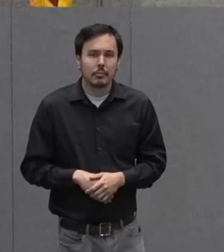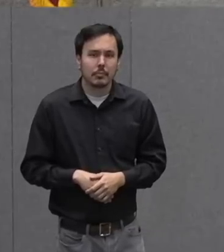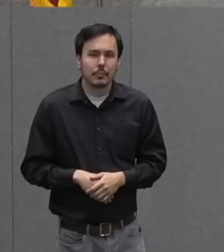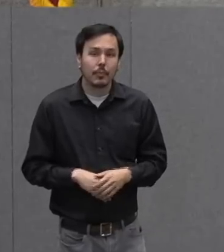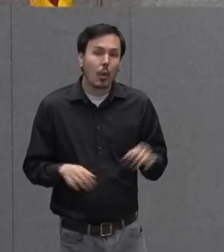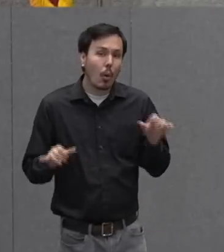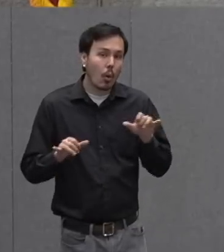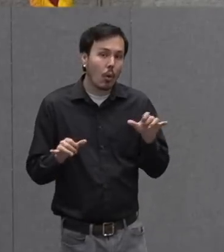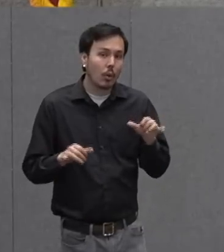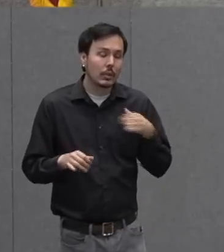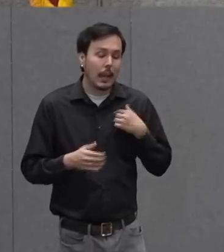And I also brought,